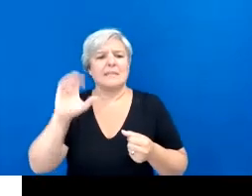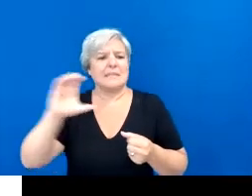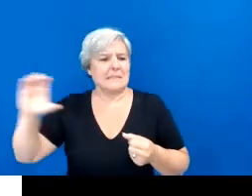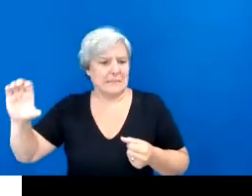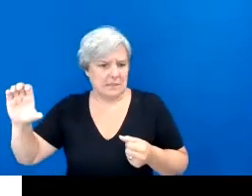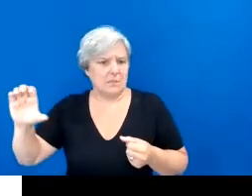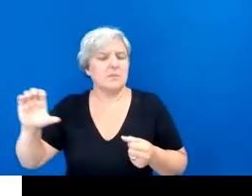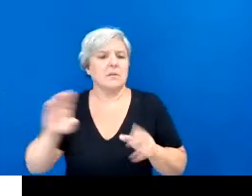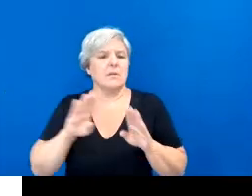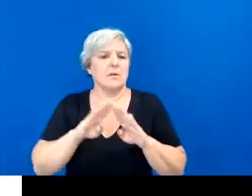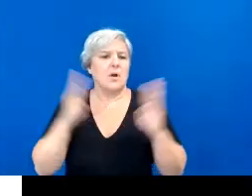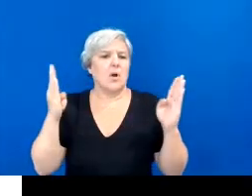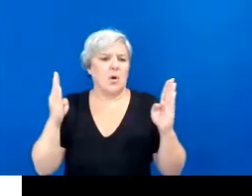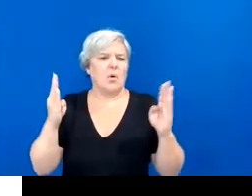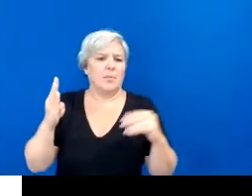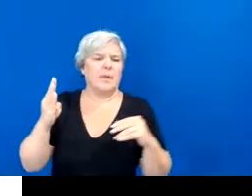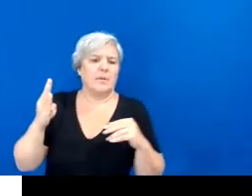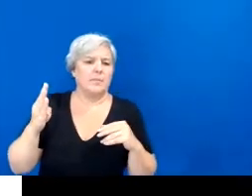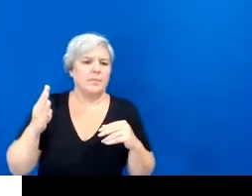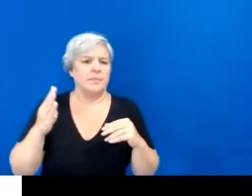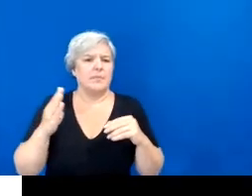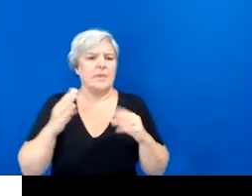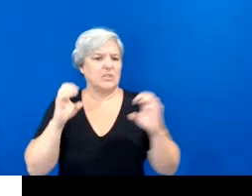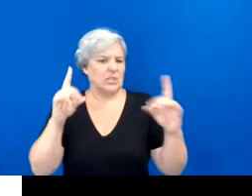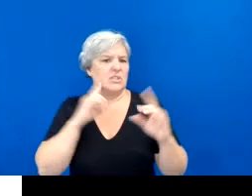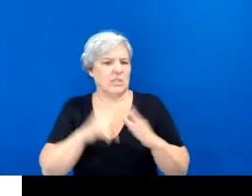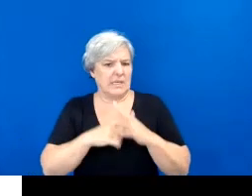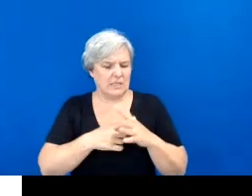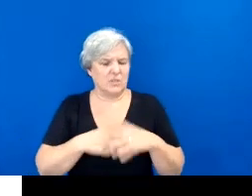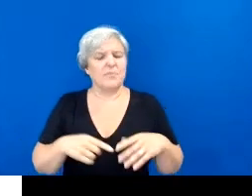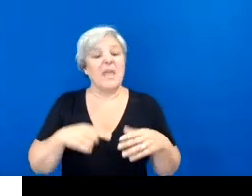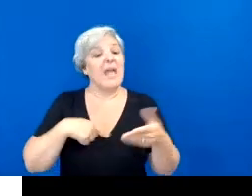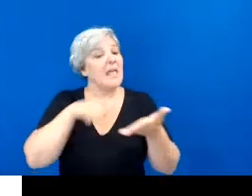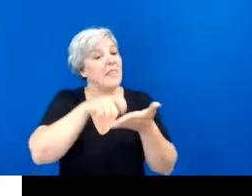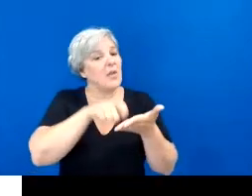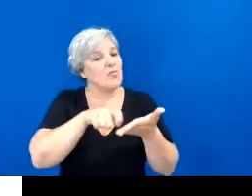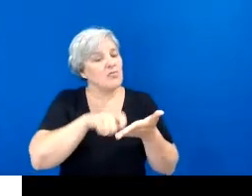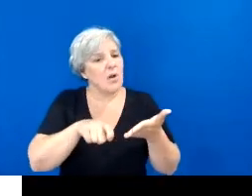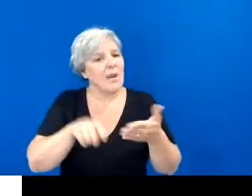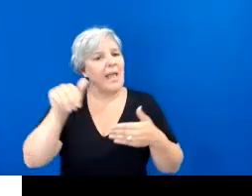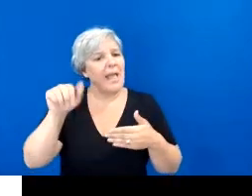Open Educational Resources Initiative. And they wrote what is called the ASCCC OERI